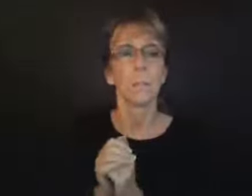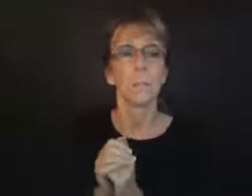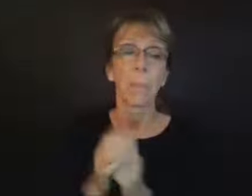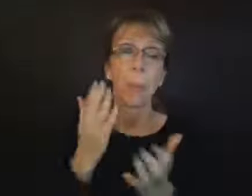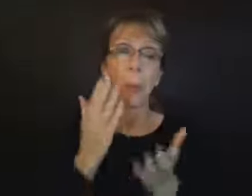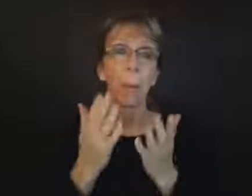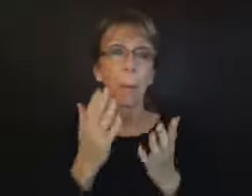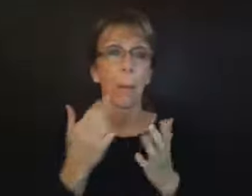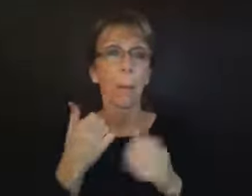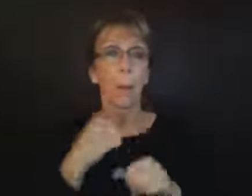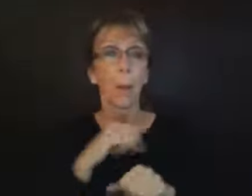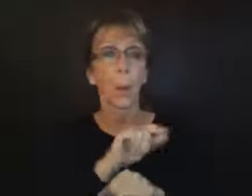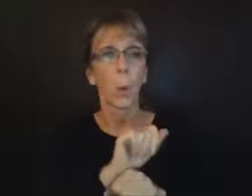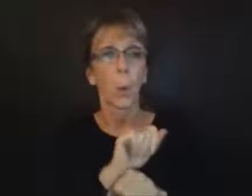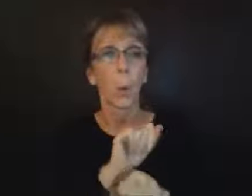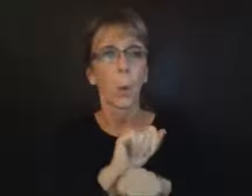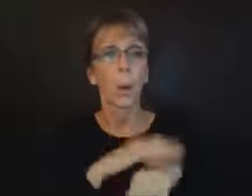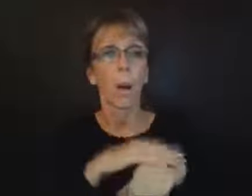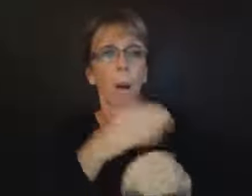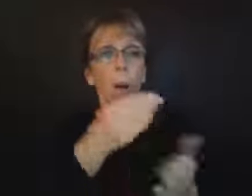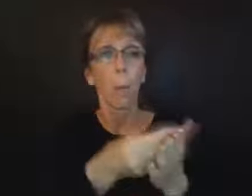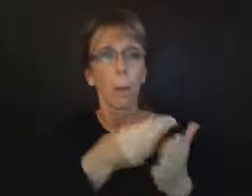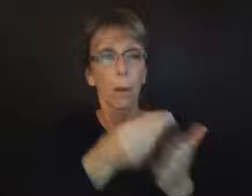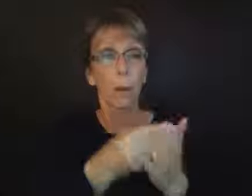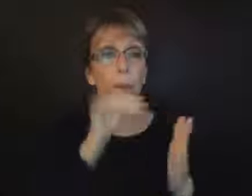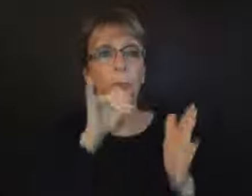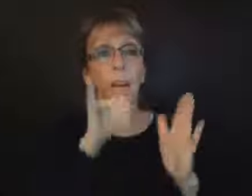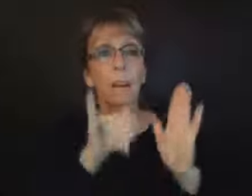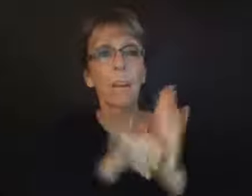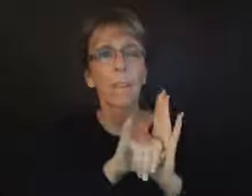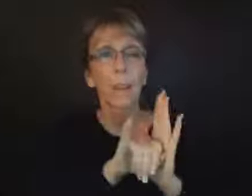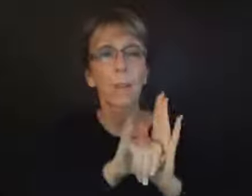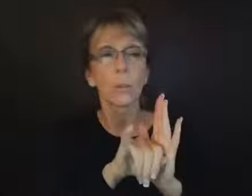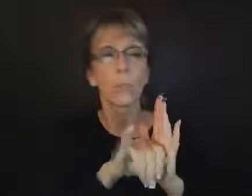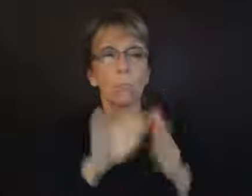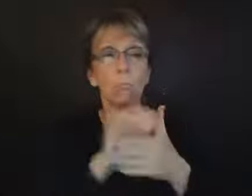Maybe we were working on money identification,